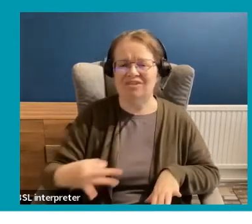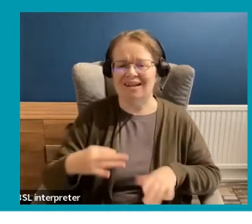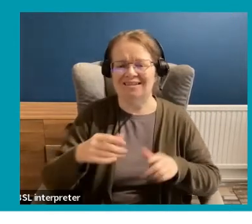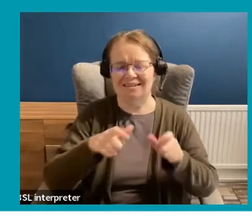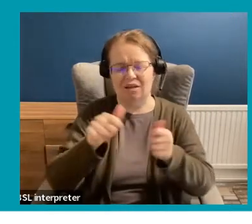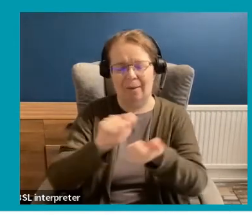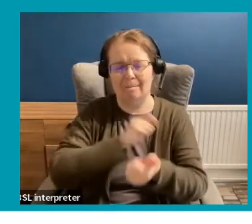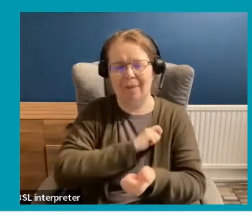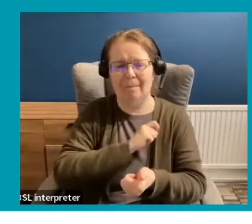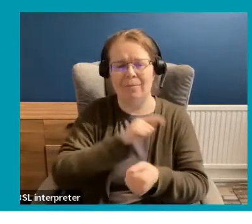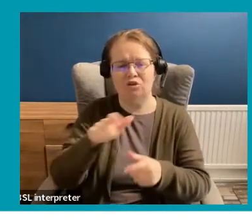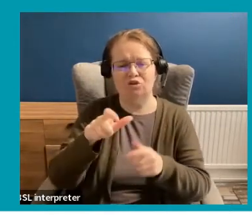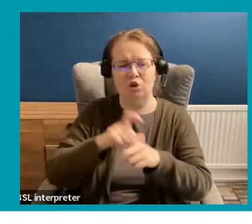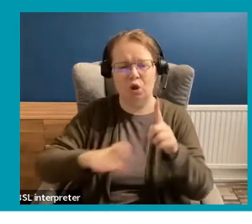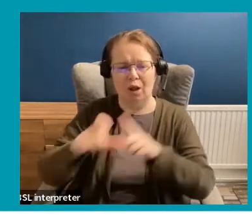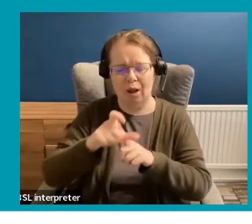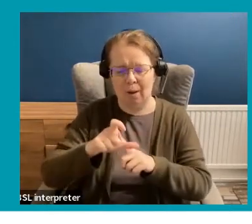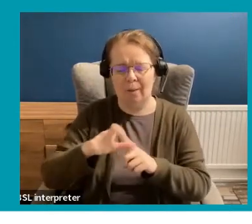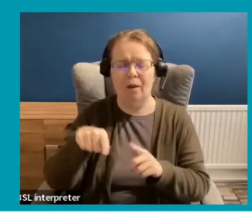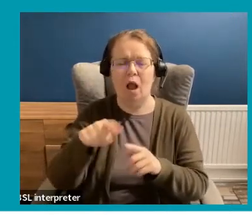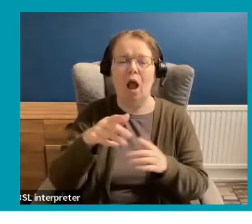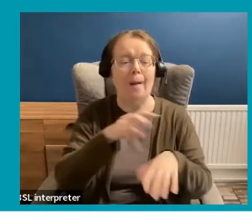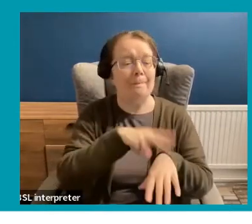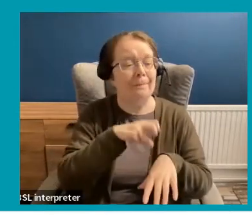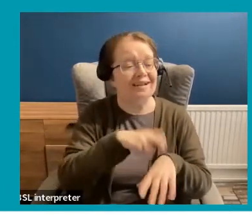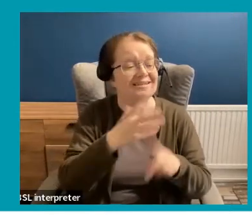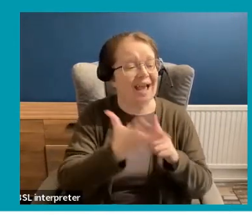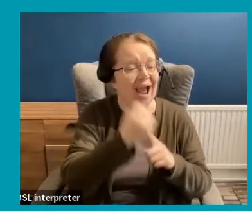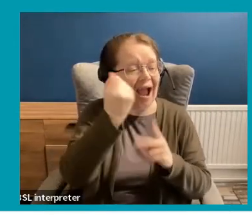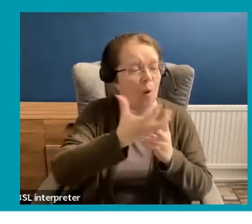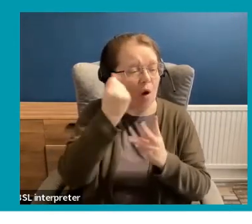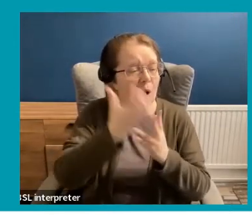Getting better policing outcomes and they have to report back to the governor.